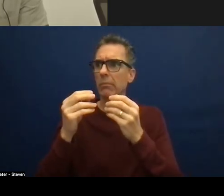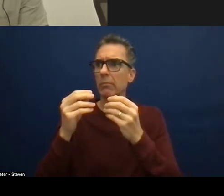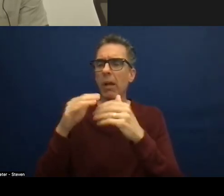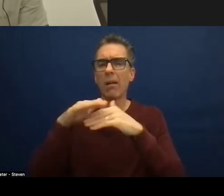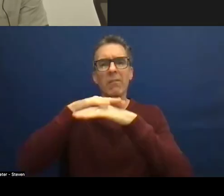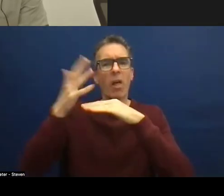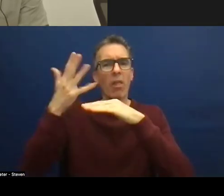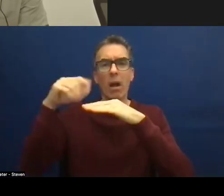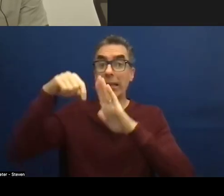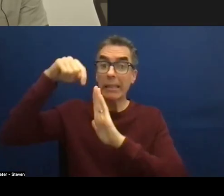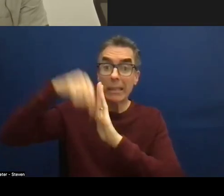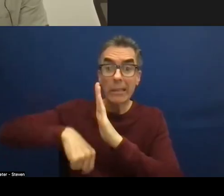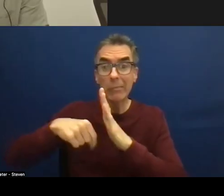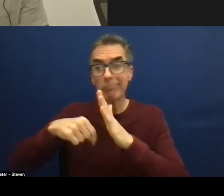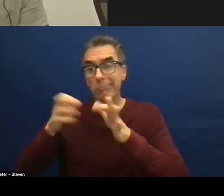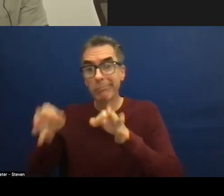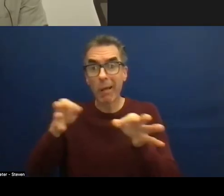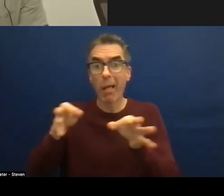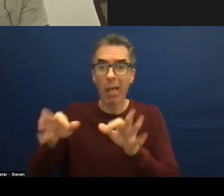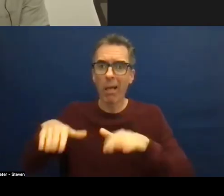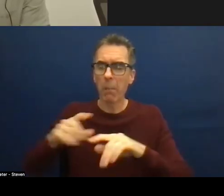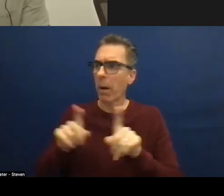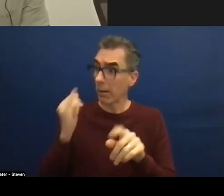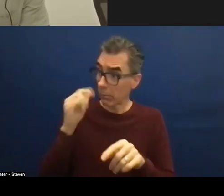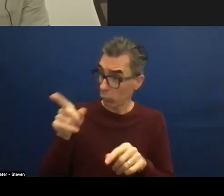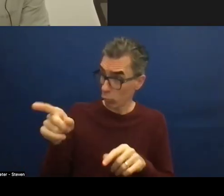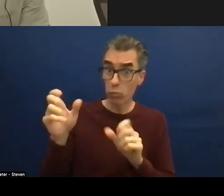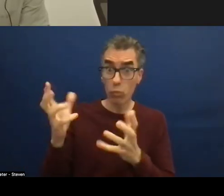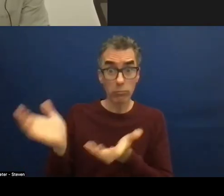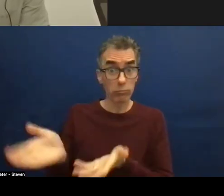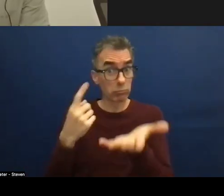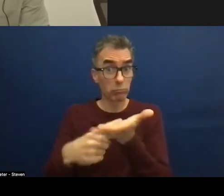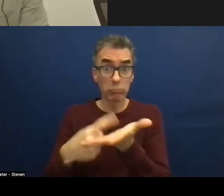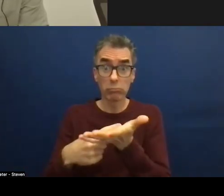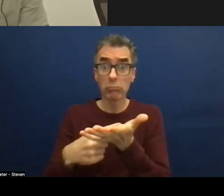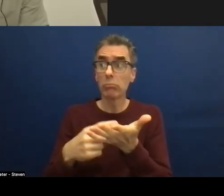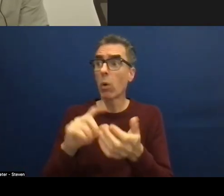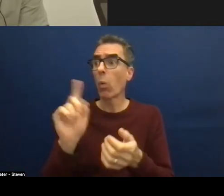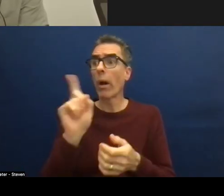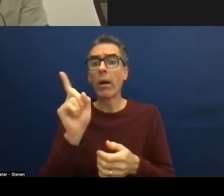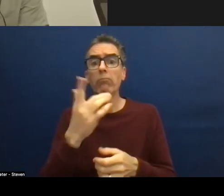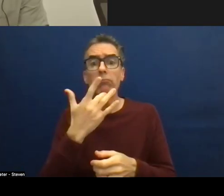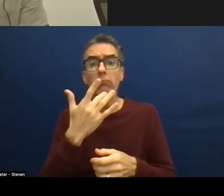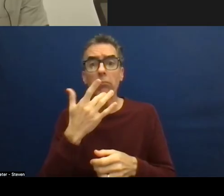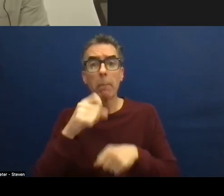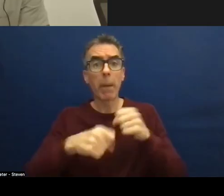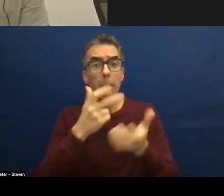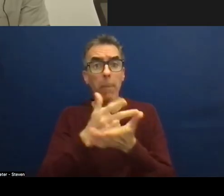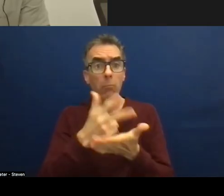So yeah, I mean if you can identify some preferred locations. I know we've talked to